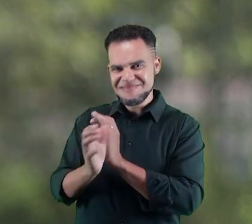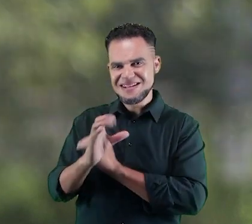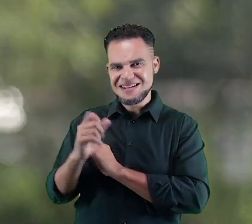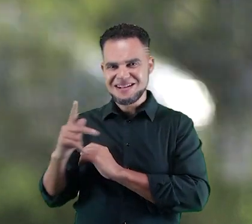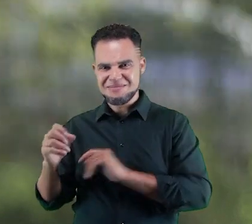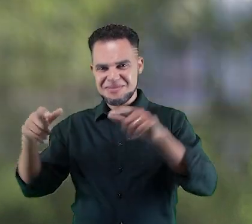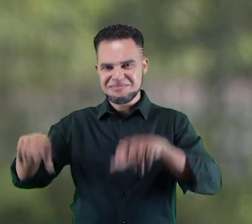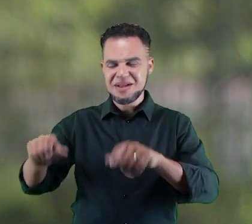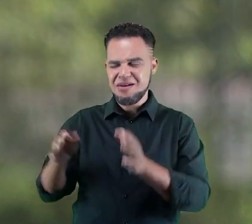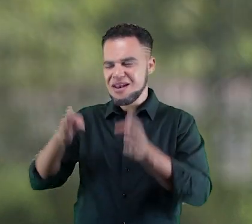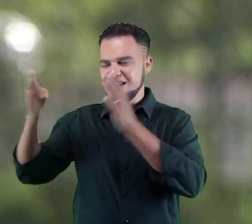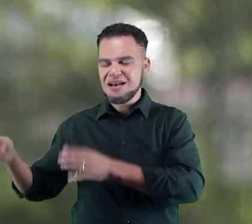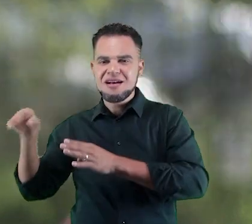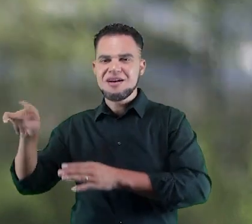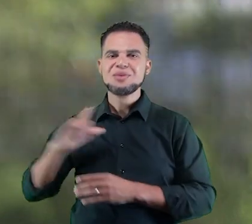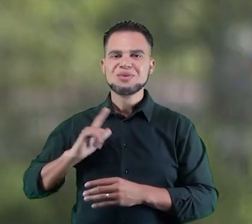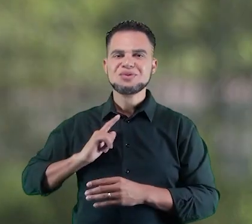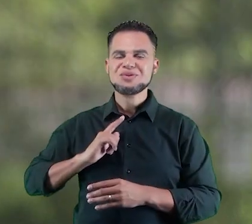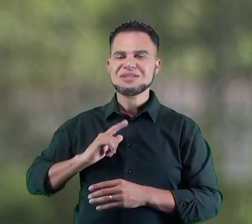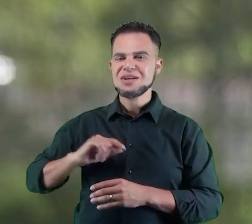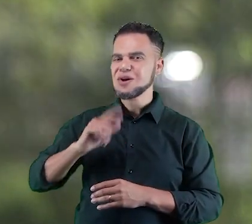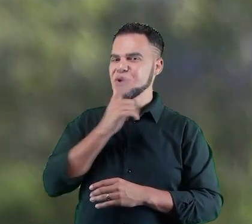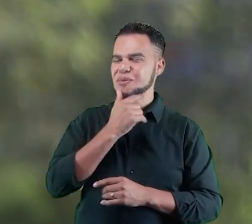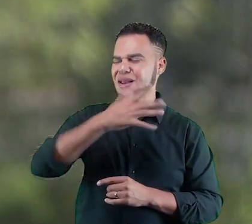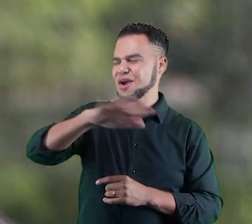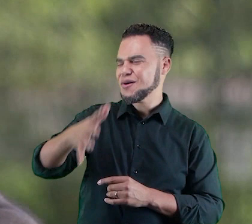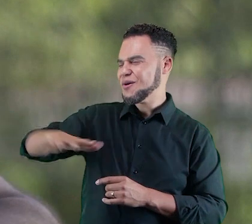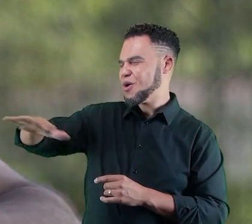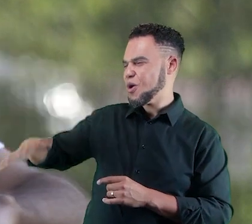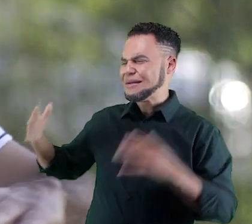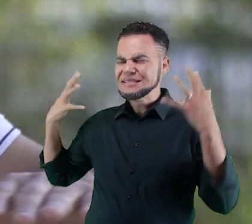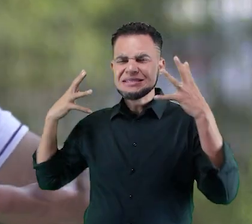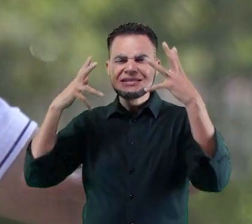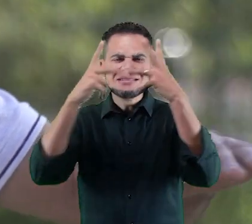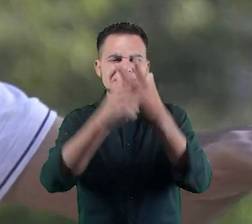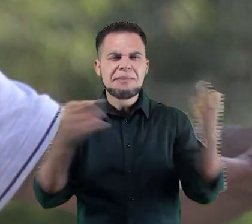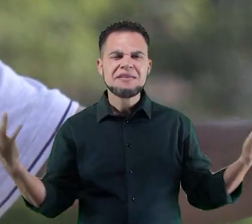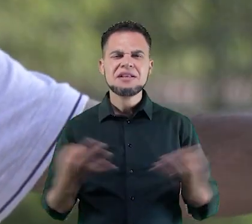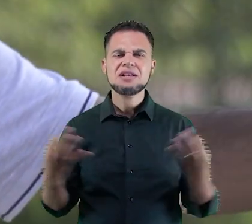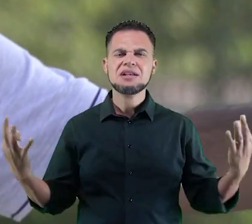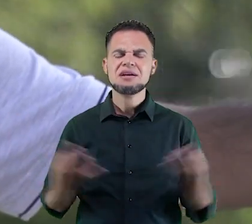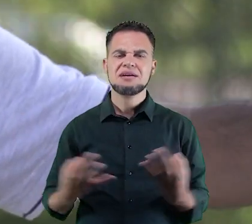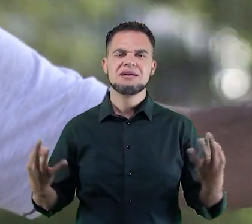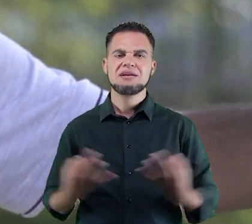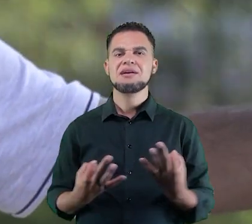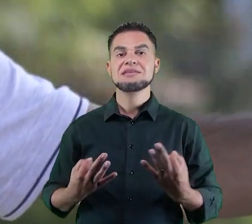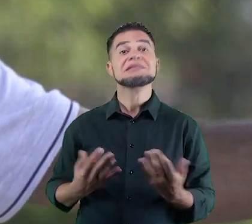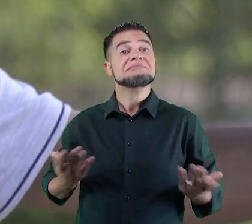of the Country Club, besides the Country Club there was a lagoon, like, beautiful, gorgeous,